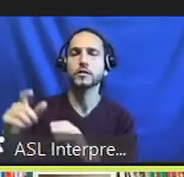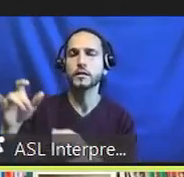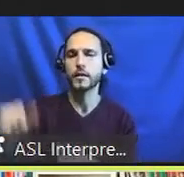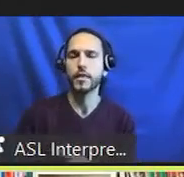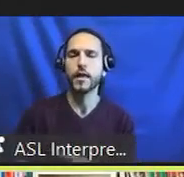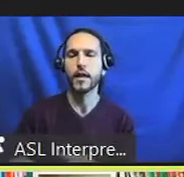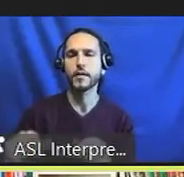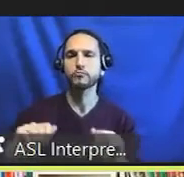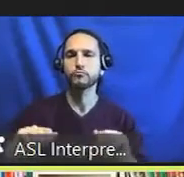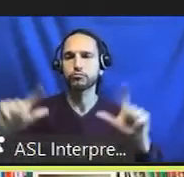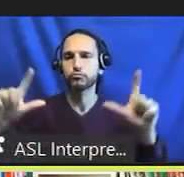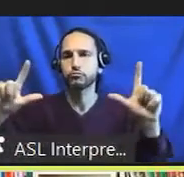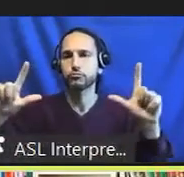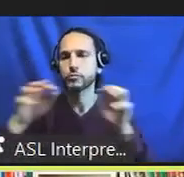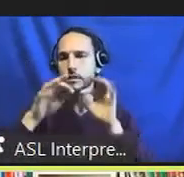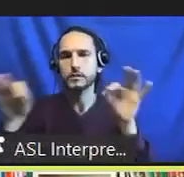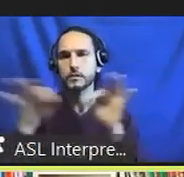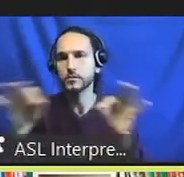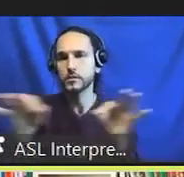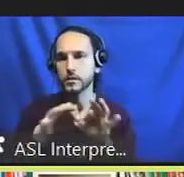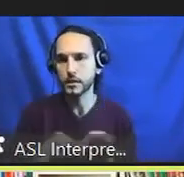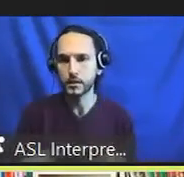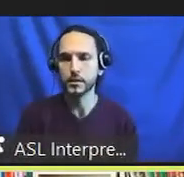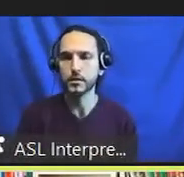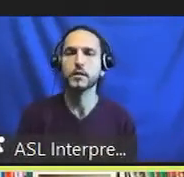on your monitor, or on your laptop computer.